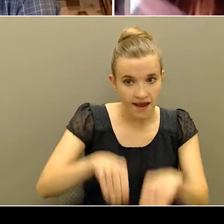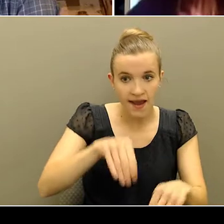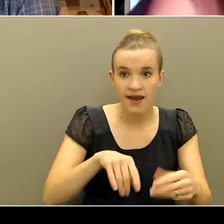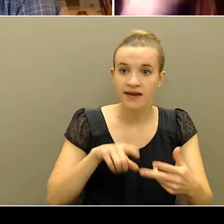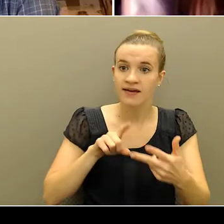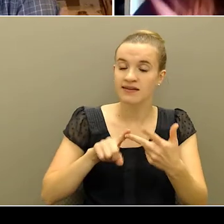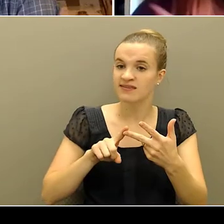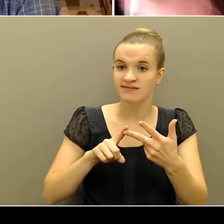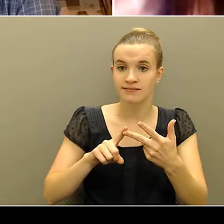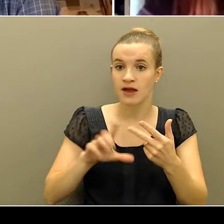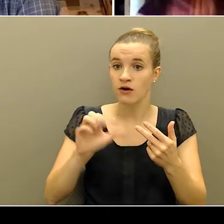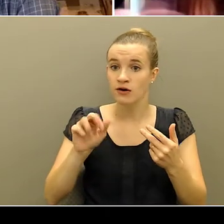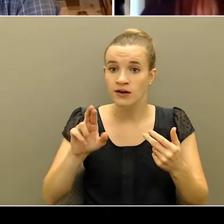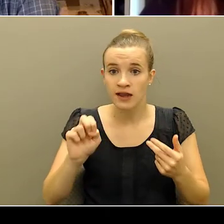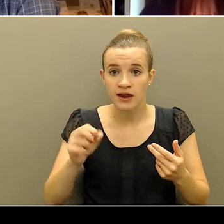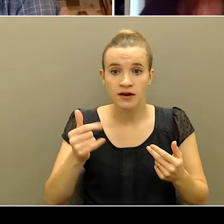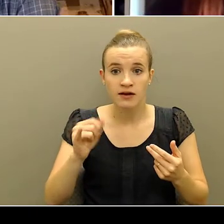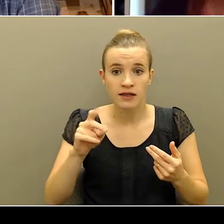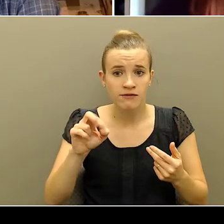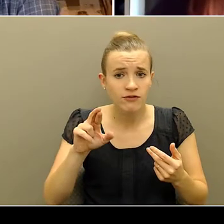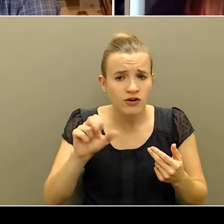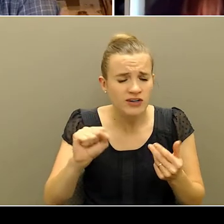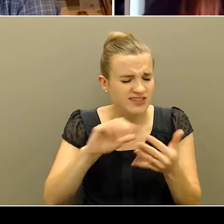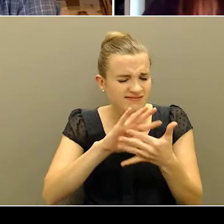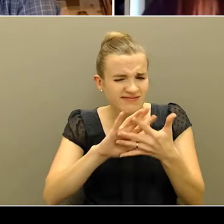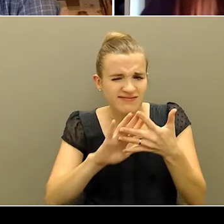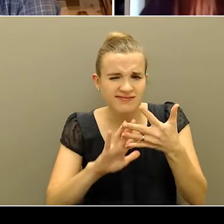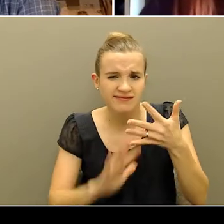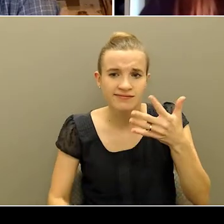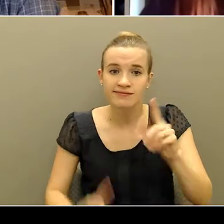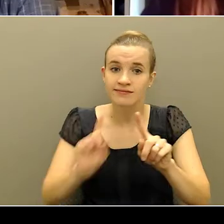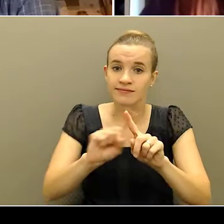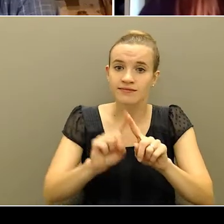all these different conversation, you know, pieces and information and facts,